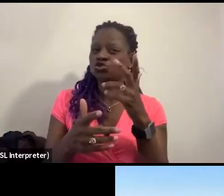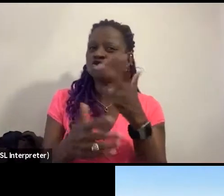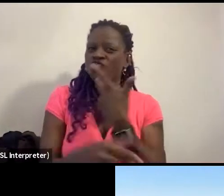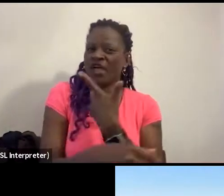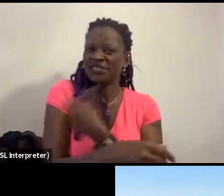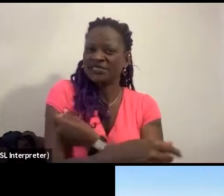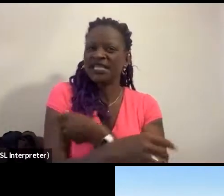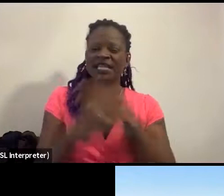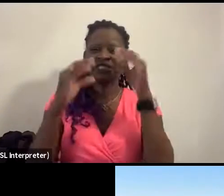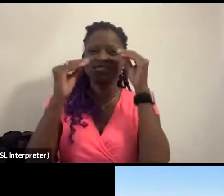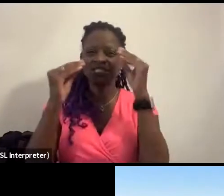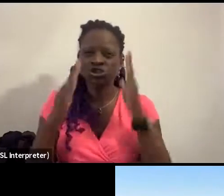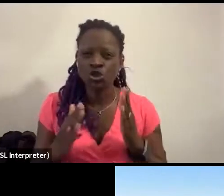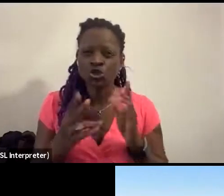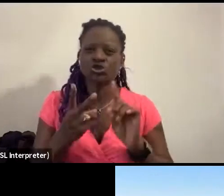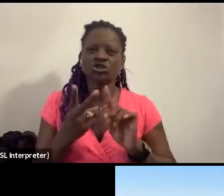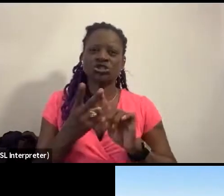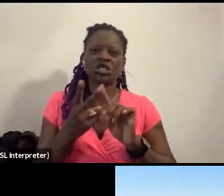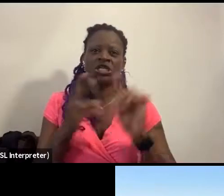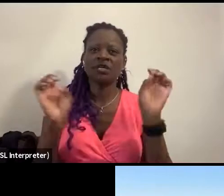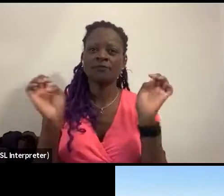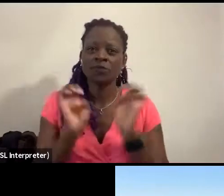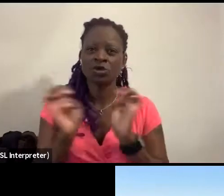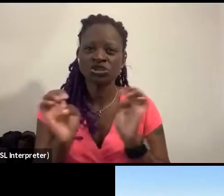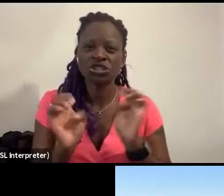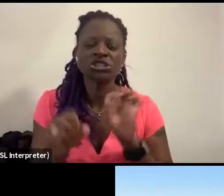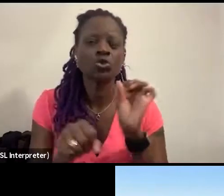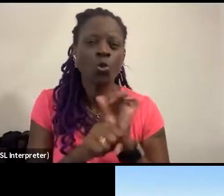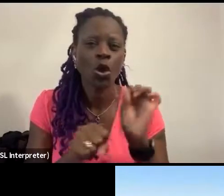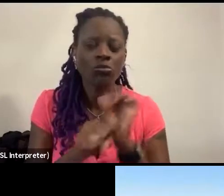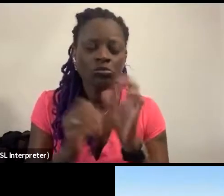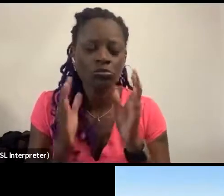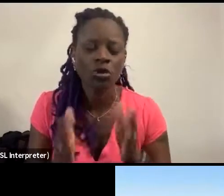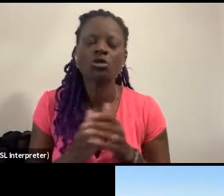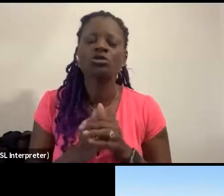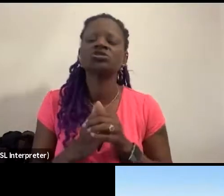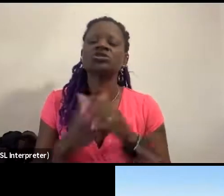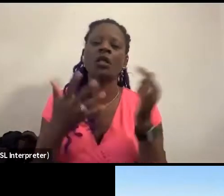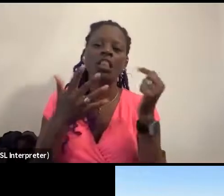workers, emergency service operators or workers. We kept our focus on equity